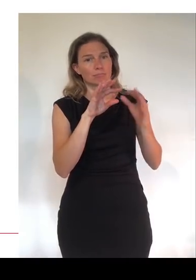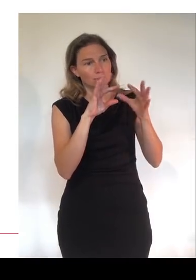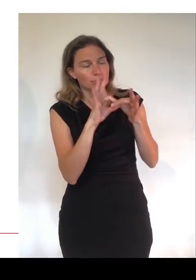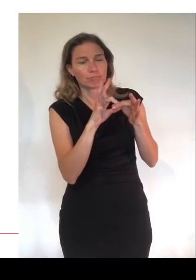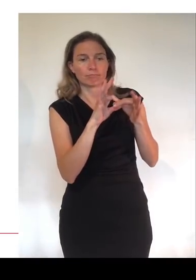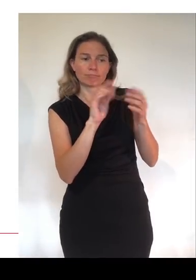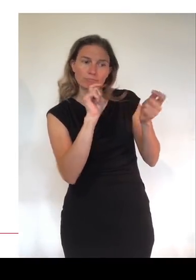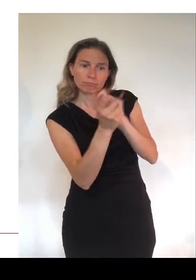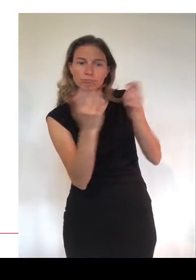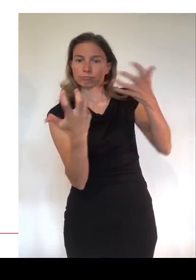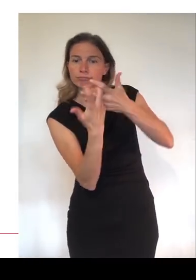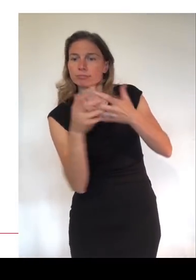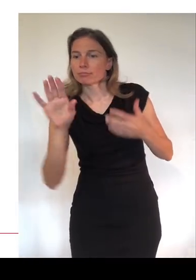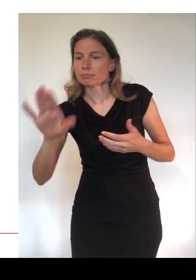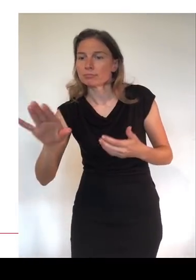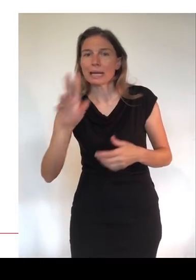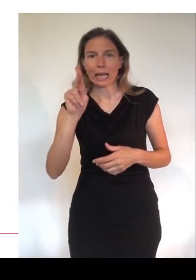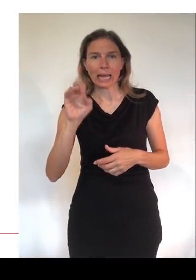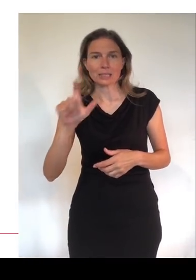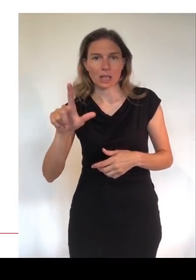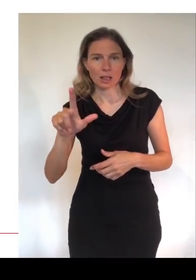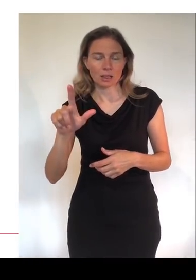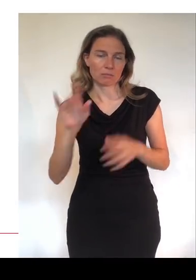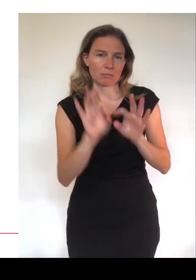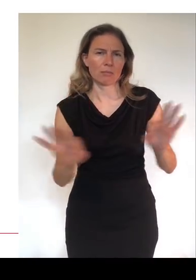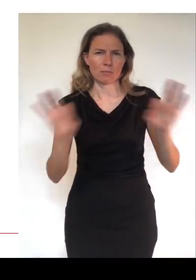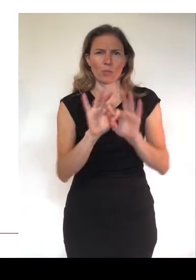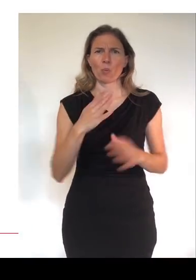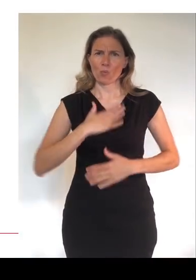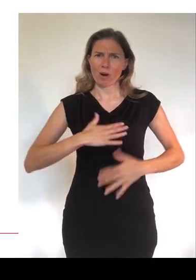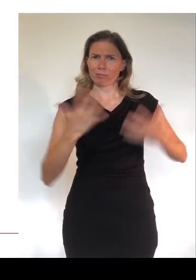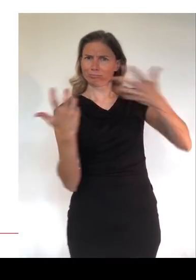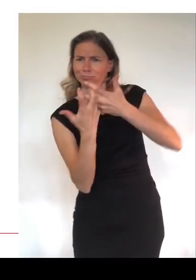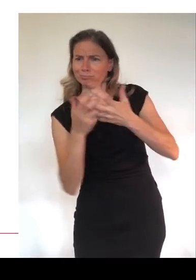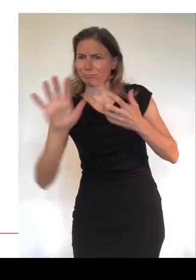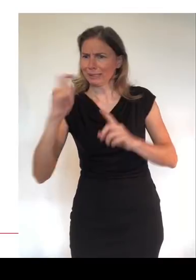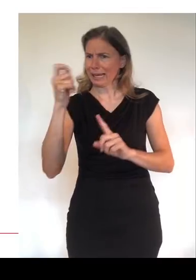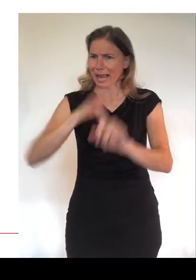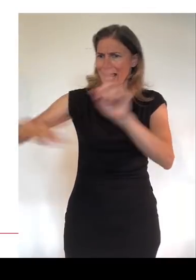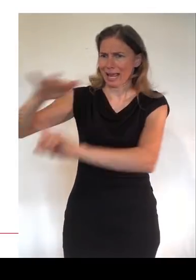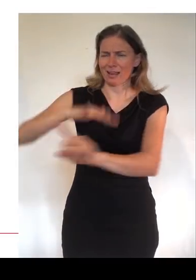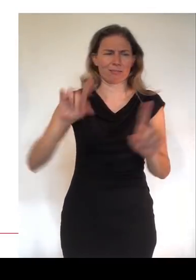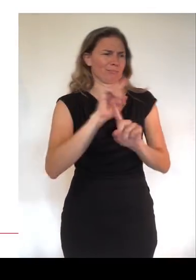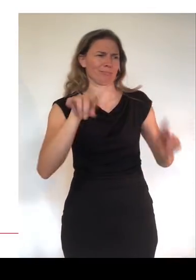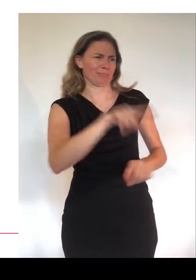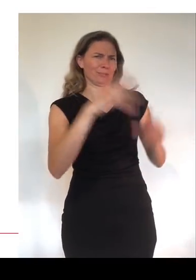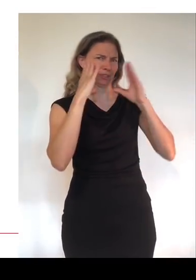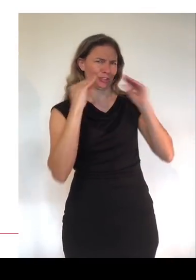language of the Netherlands so and as we will pilot this this tool we might come